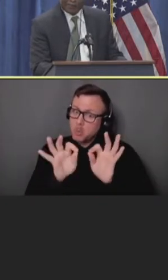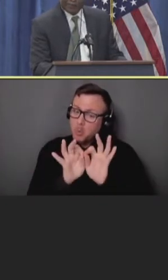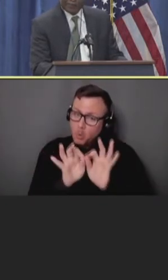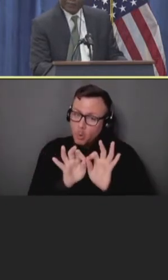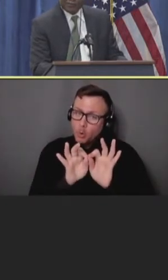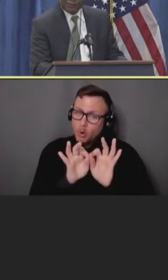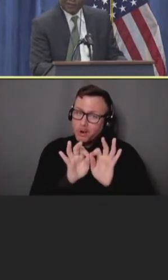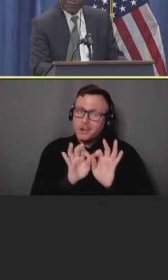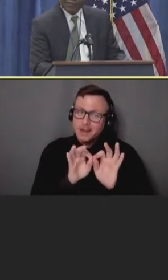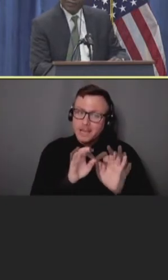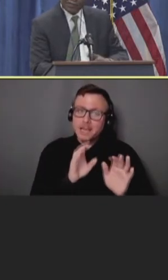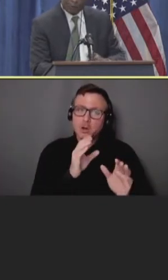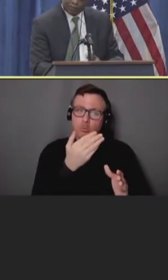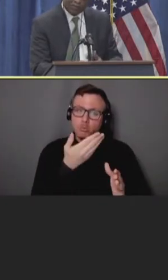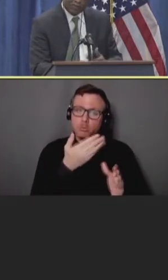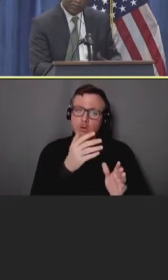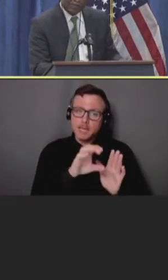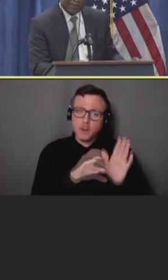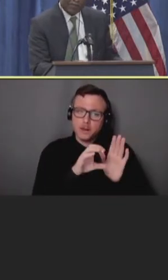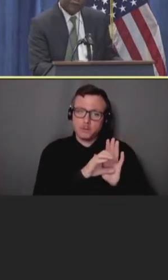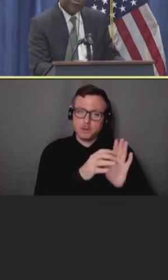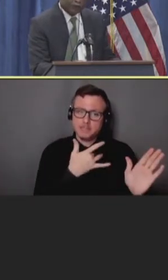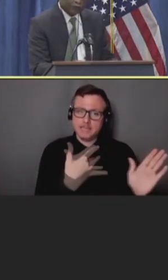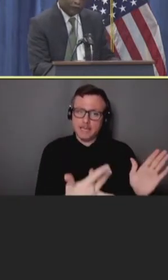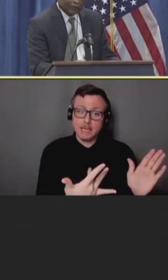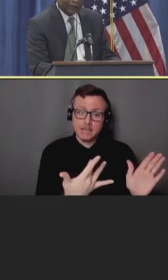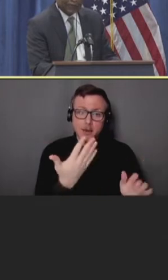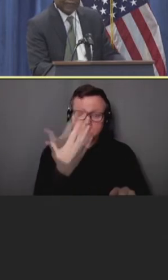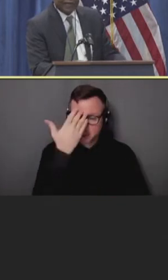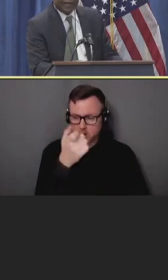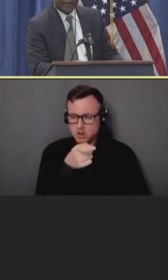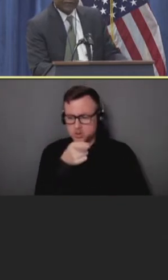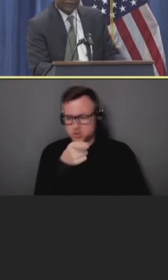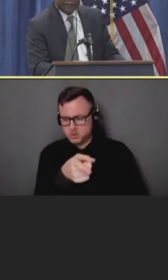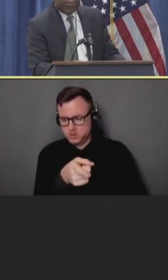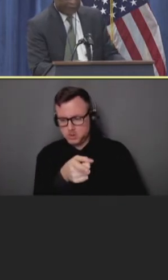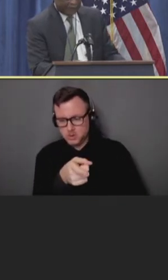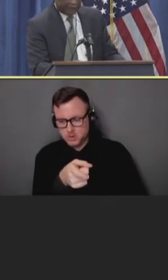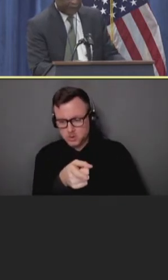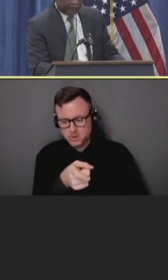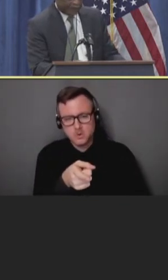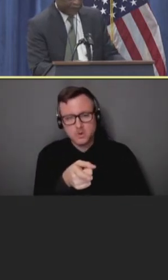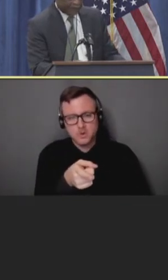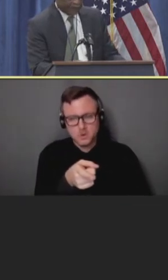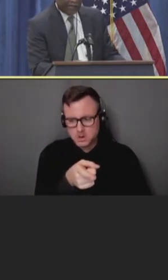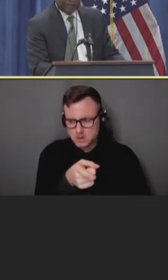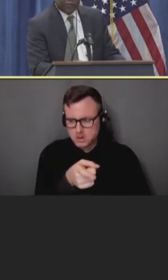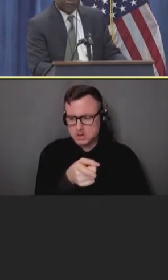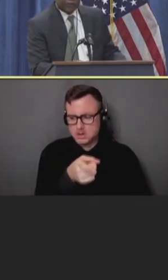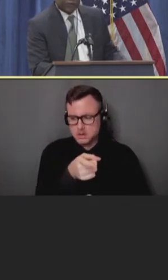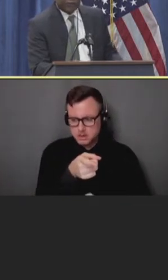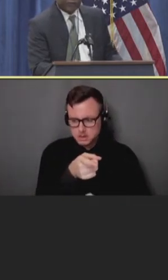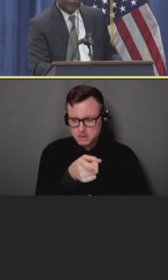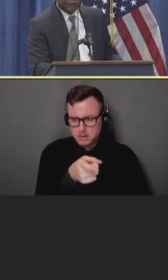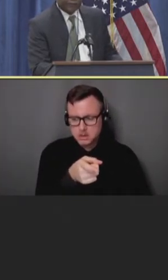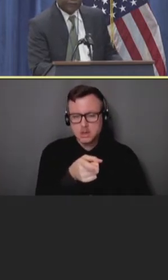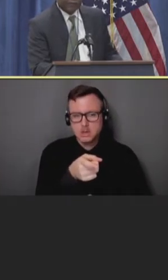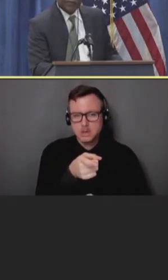take in consideration, especially if you're looking at this as an alternative therapy.